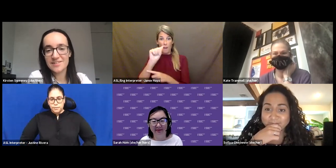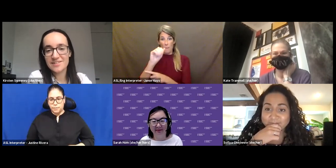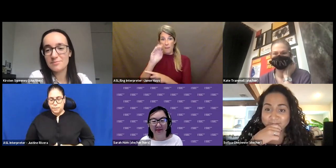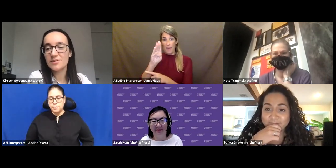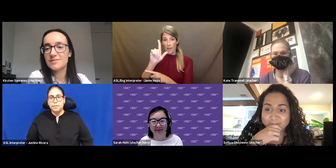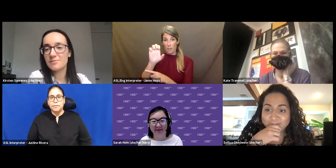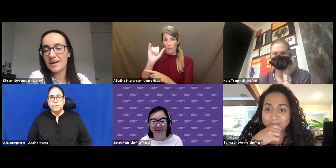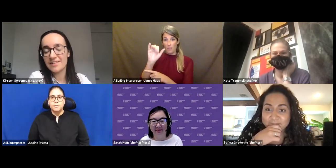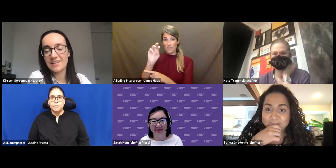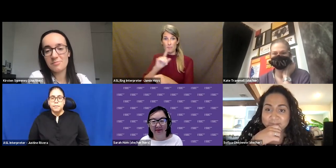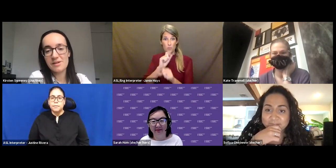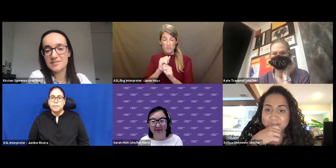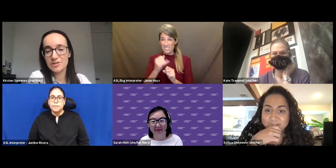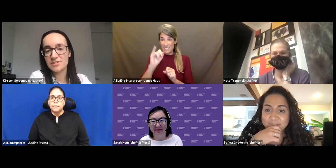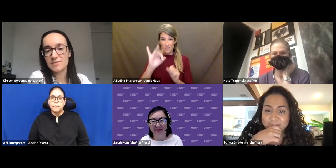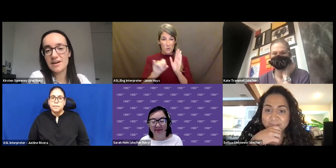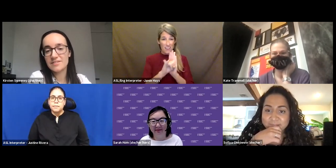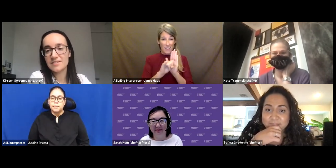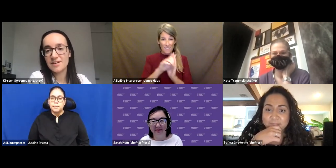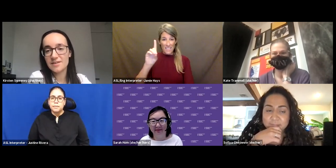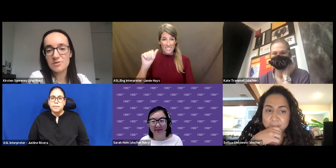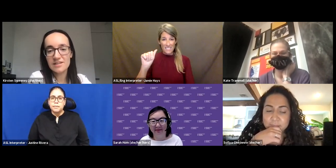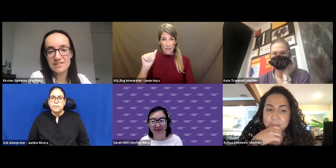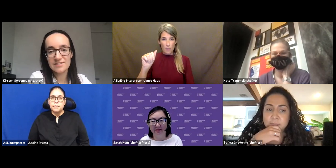who are disabled. I think, especially because the community